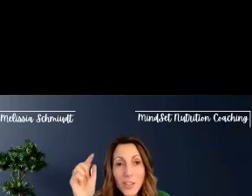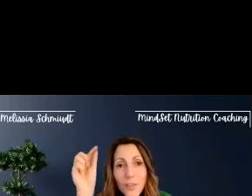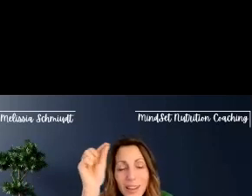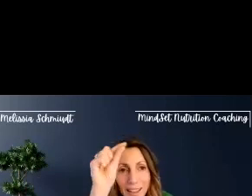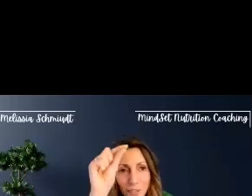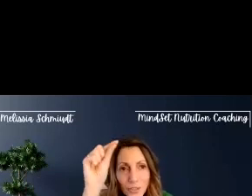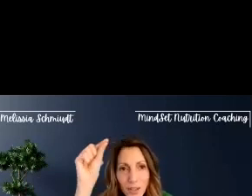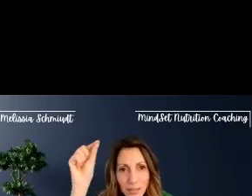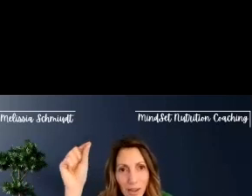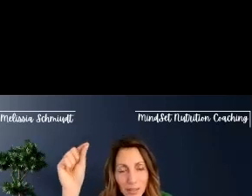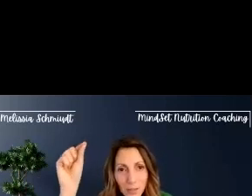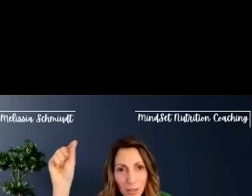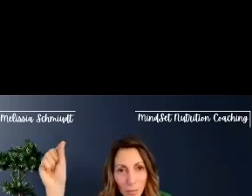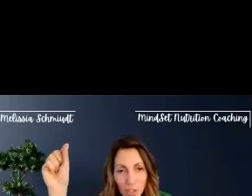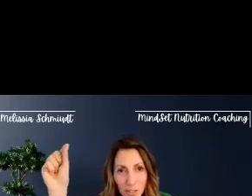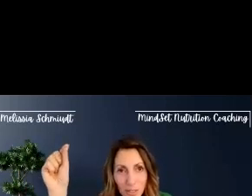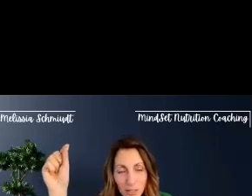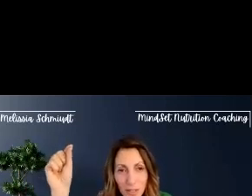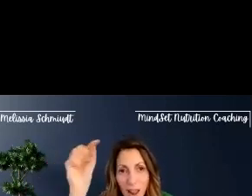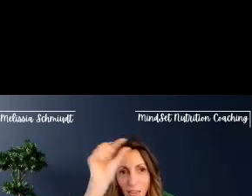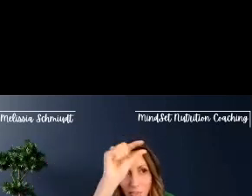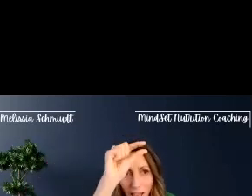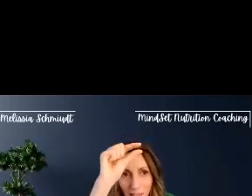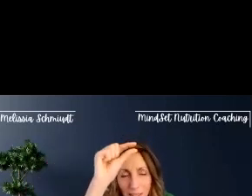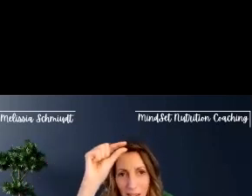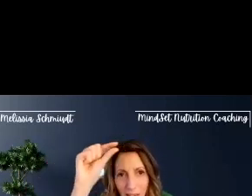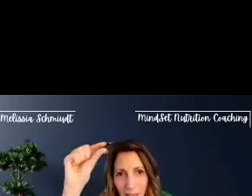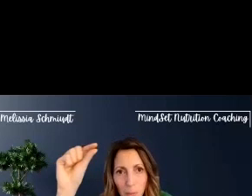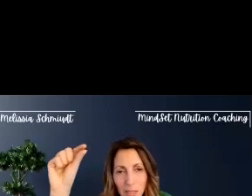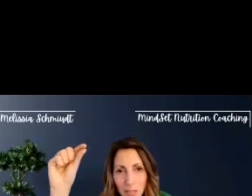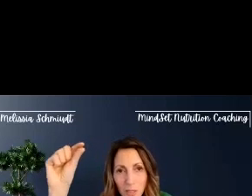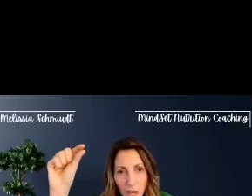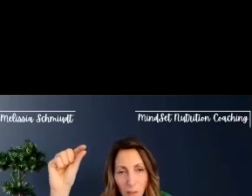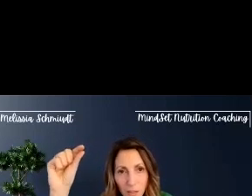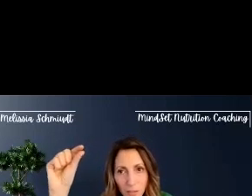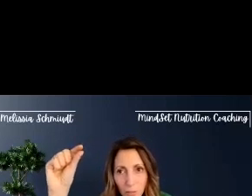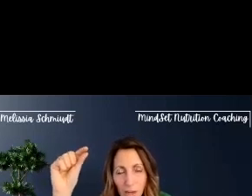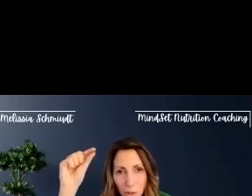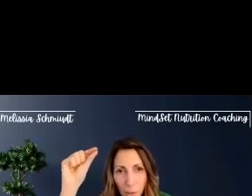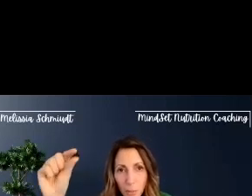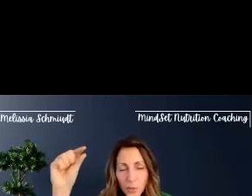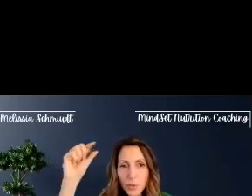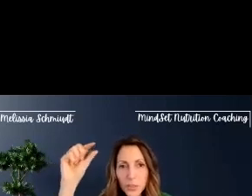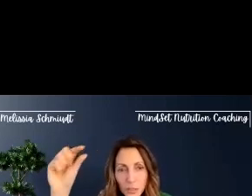Then you've got exercise activity thermogenesis. That tiny piece of the top puzzle, your purposeful,